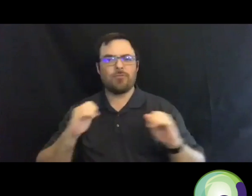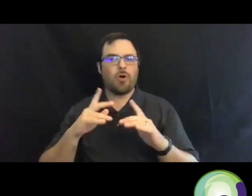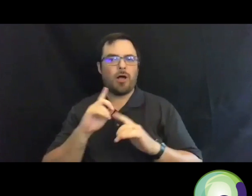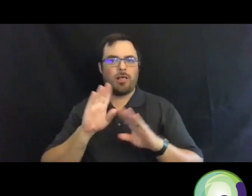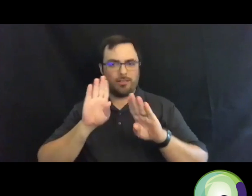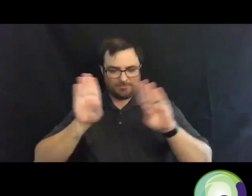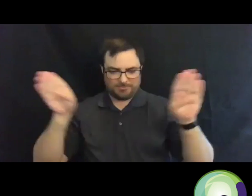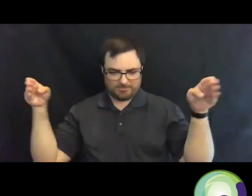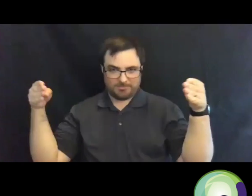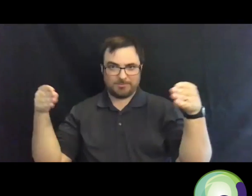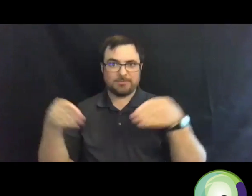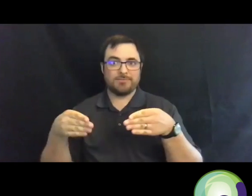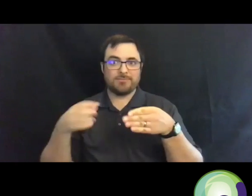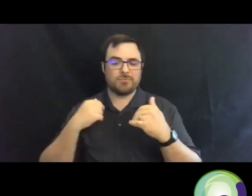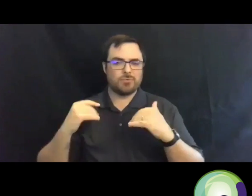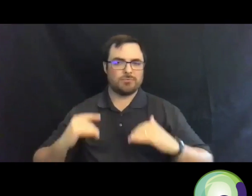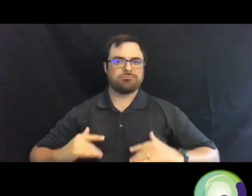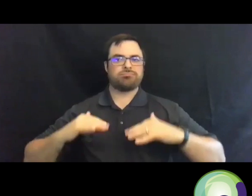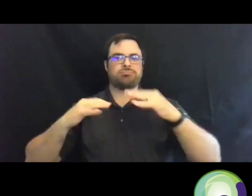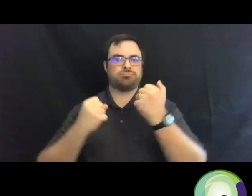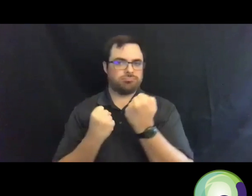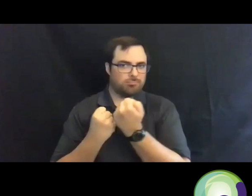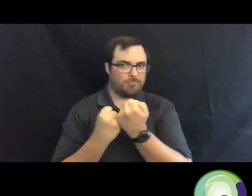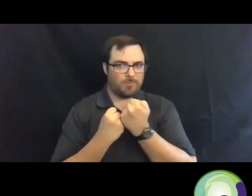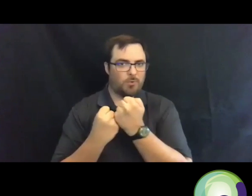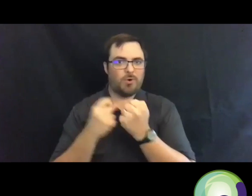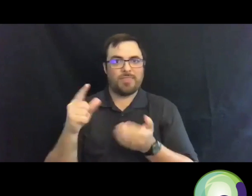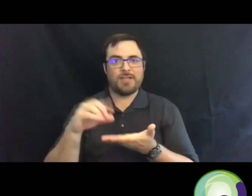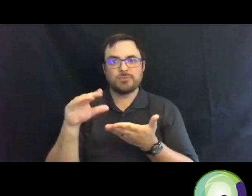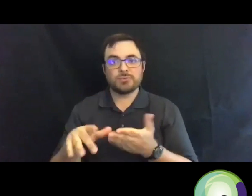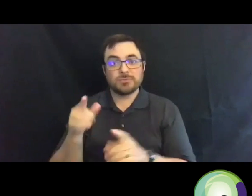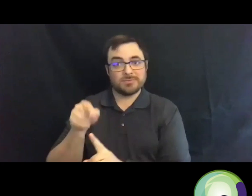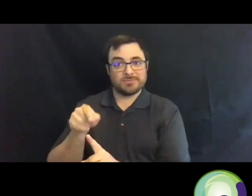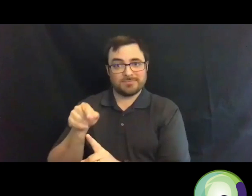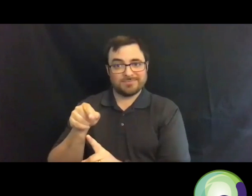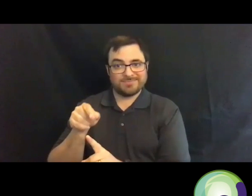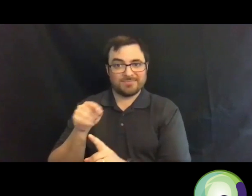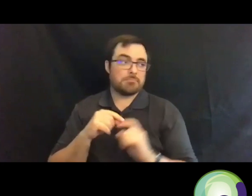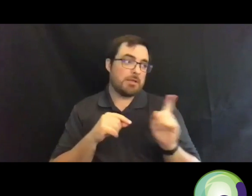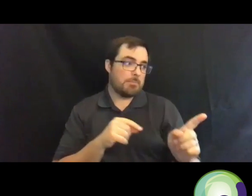developmental sequence and you can agree that they're going to be maybe they're going to work on it a little different way.